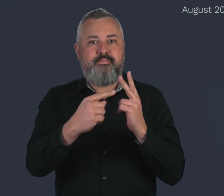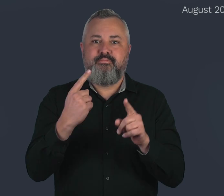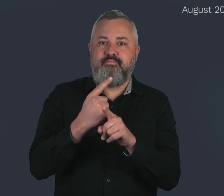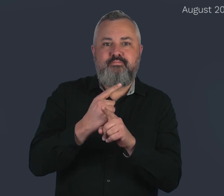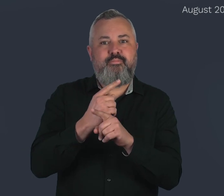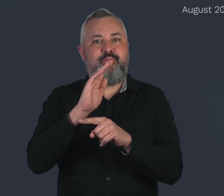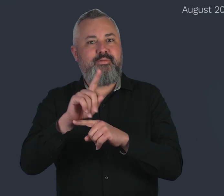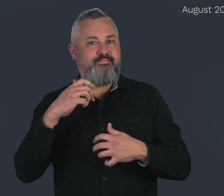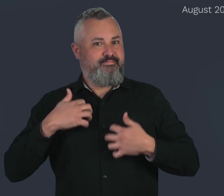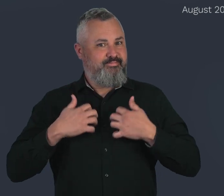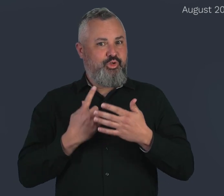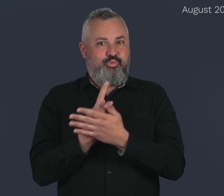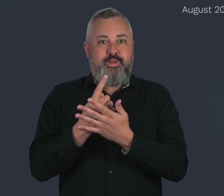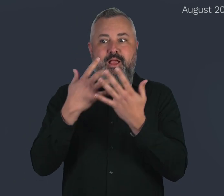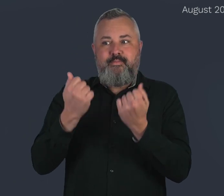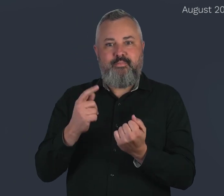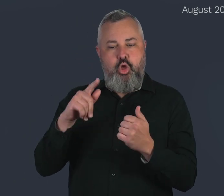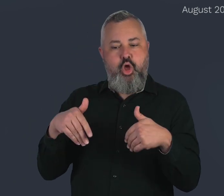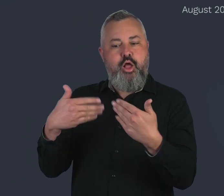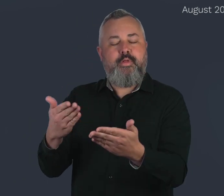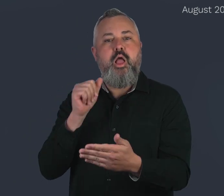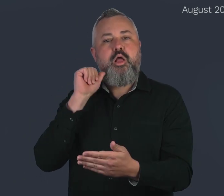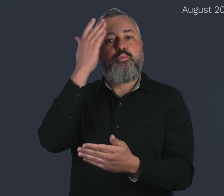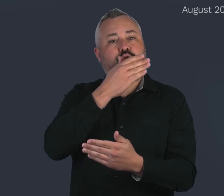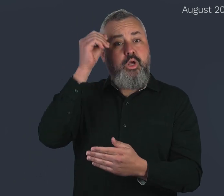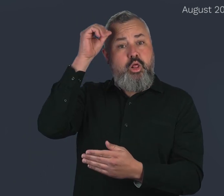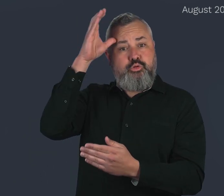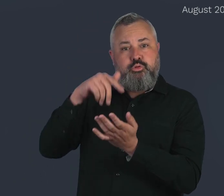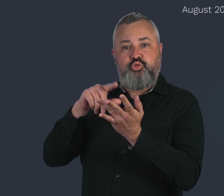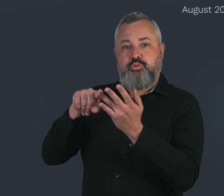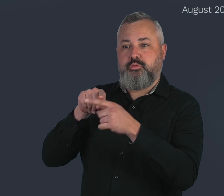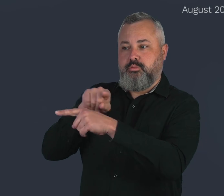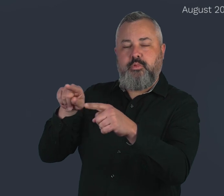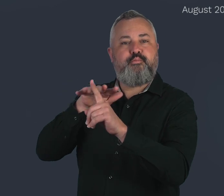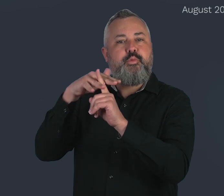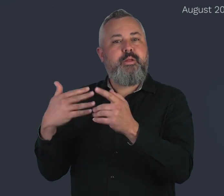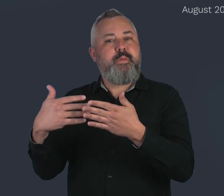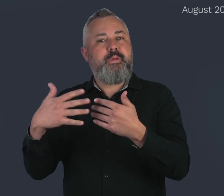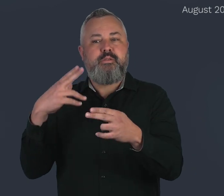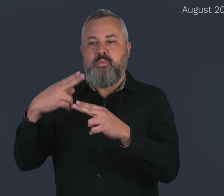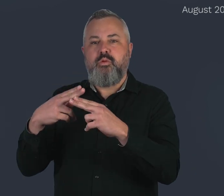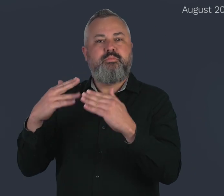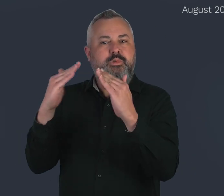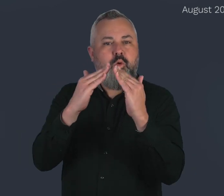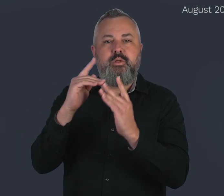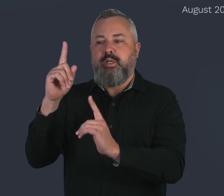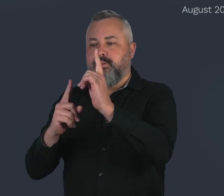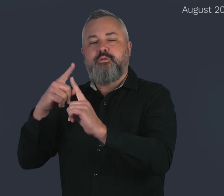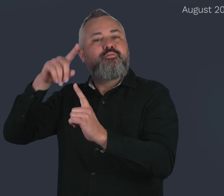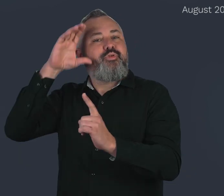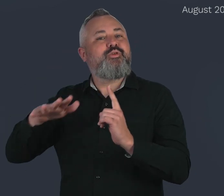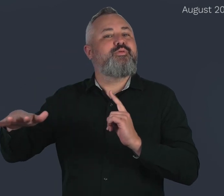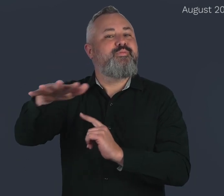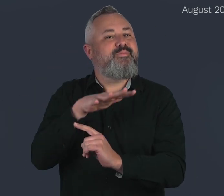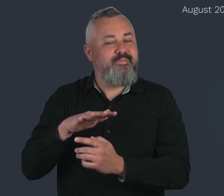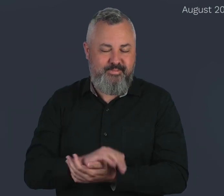discussed the exciting opportunities that Aboriginal knowledge offers for urban and regional environmental management.